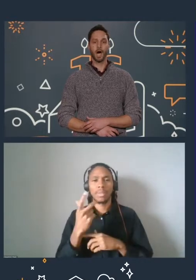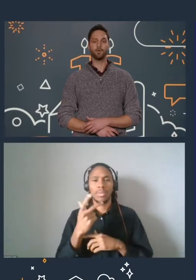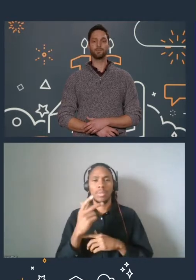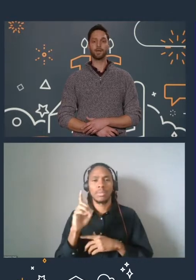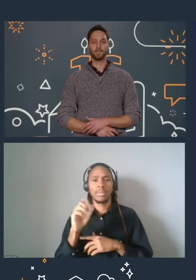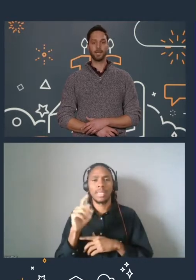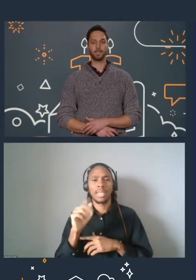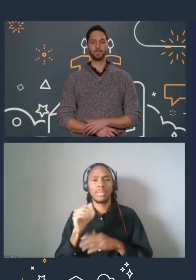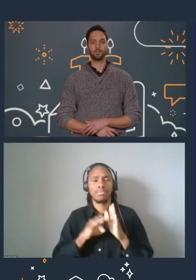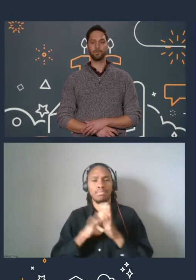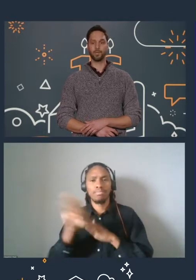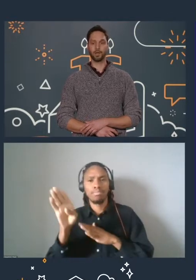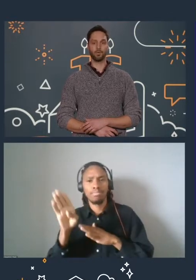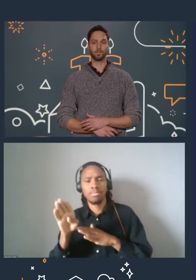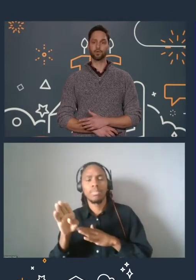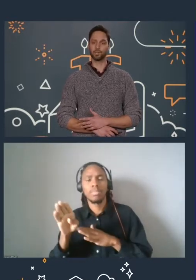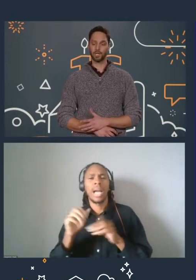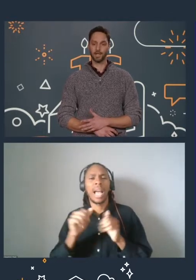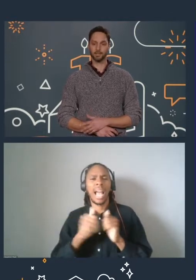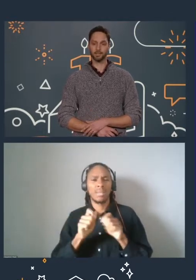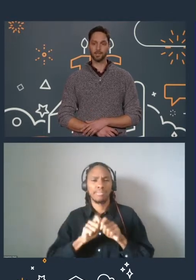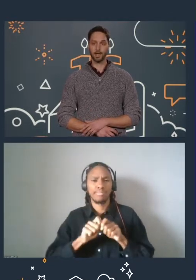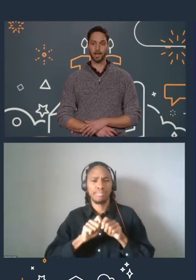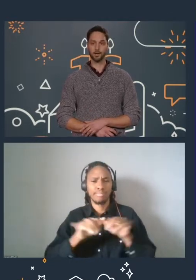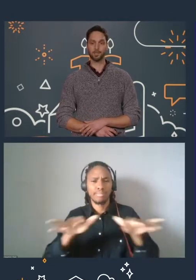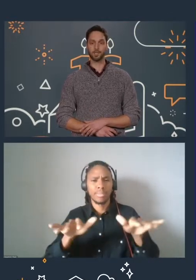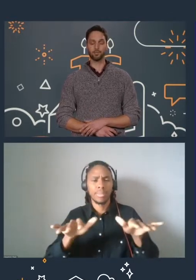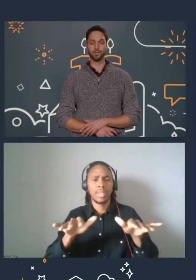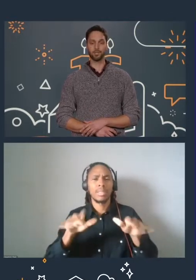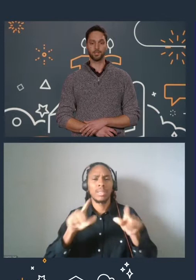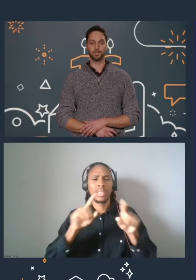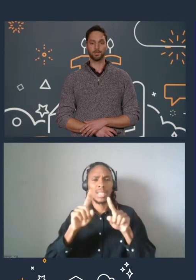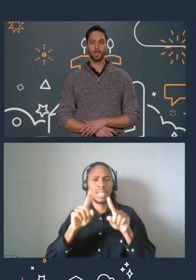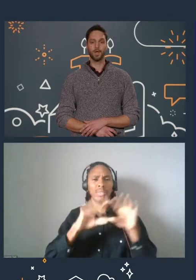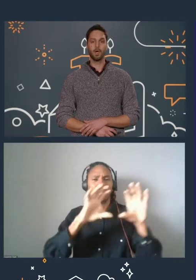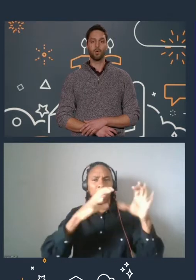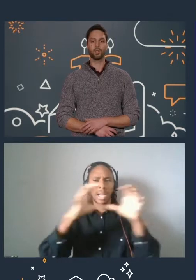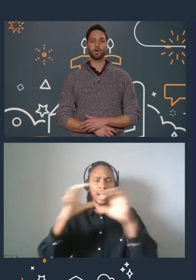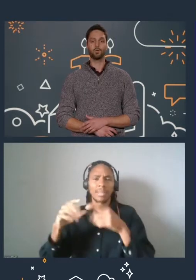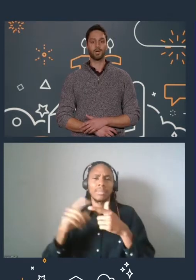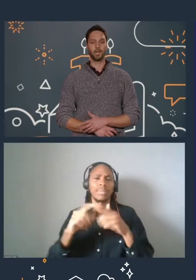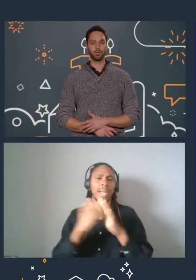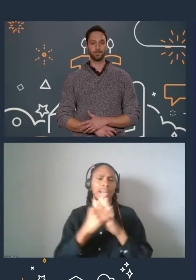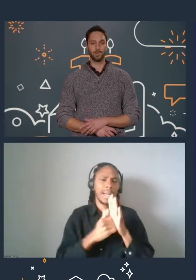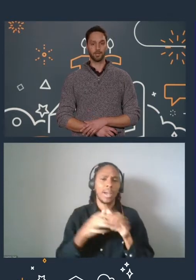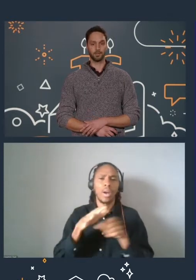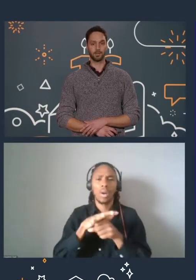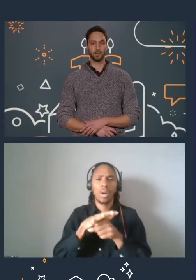How is my data distributed across storage classes, accounts, and regions? What are my largest buckets?